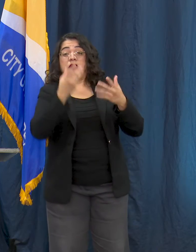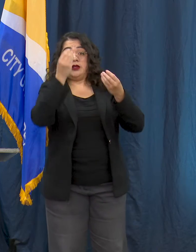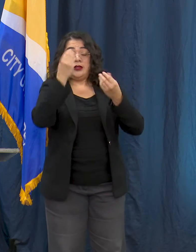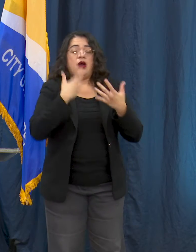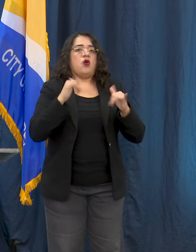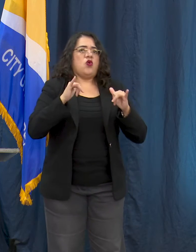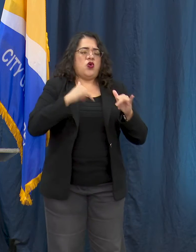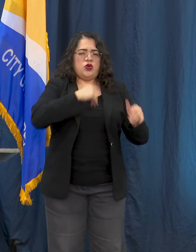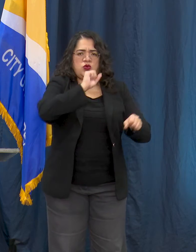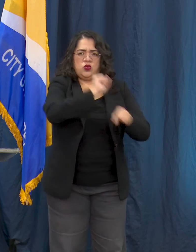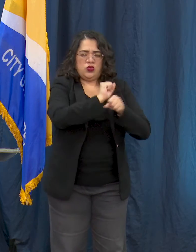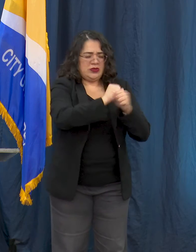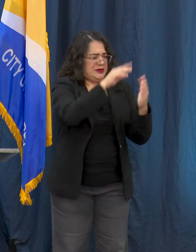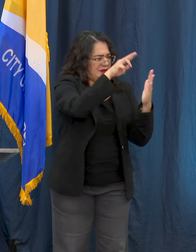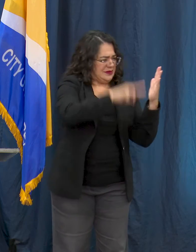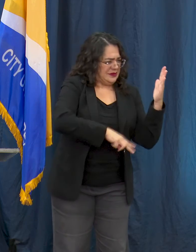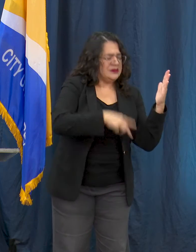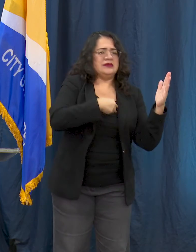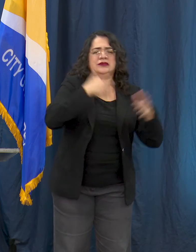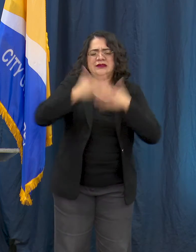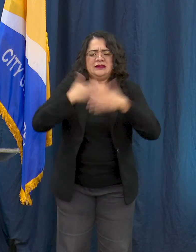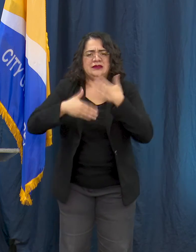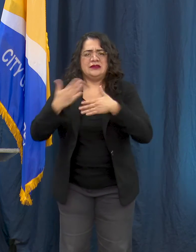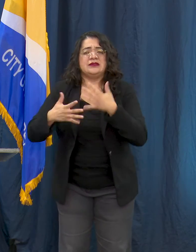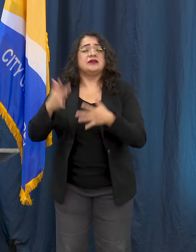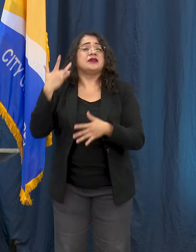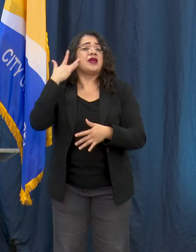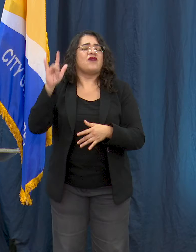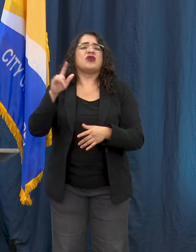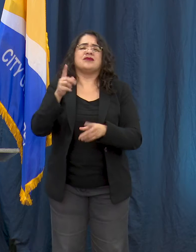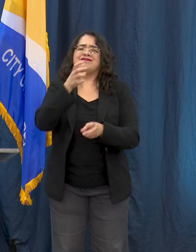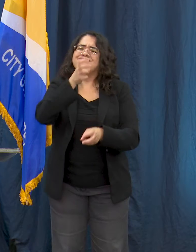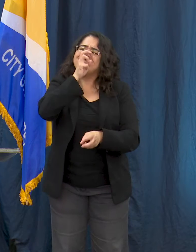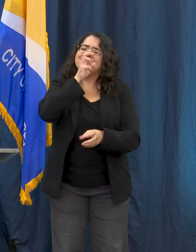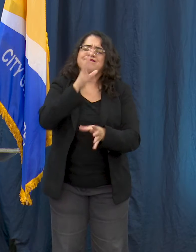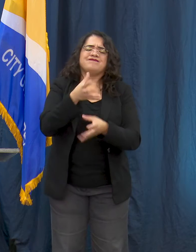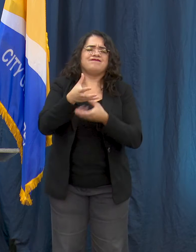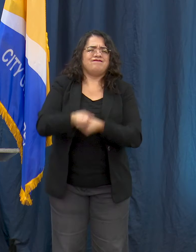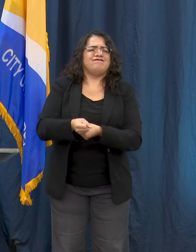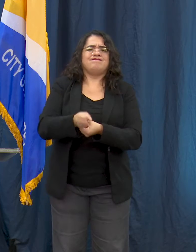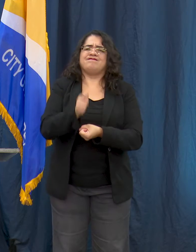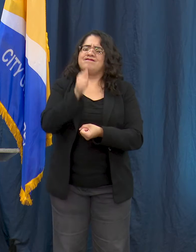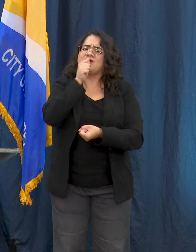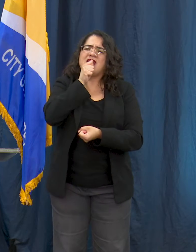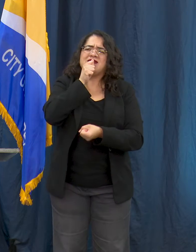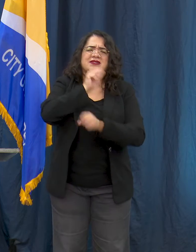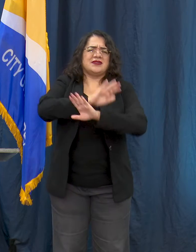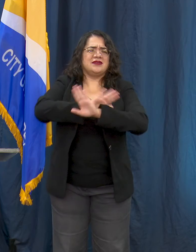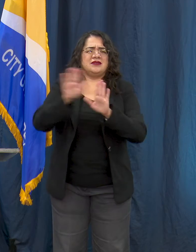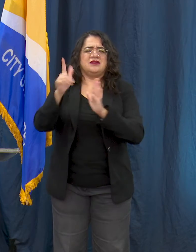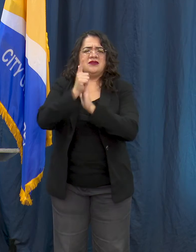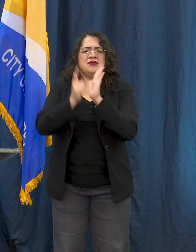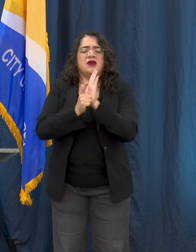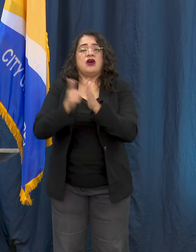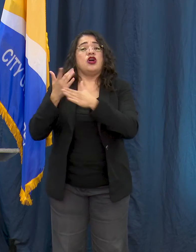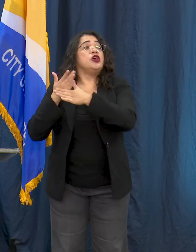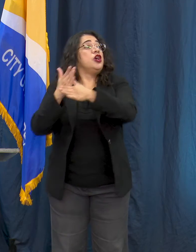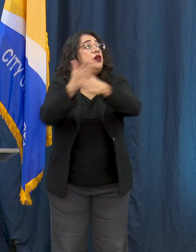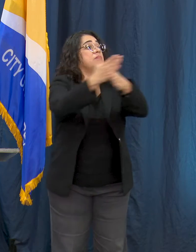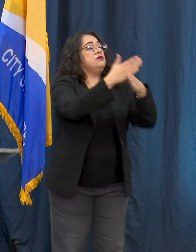kept confidential. It's protected by California's strict privacy laws and will not be shared with any other city department or law enforcement.